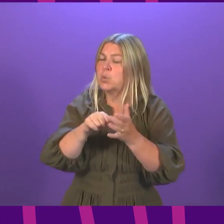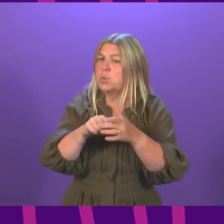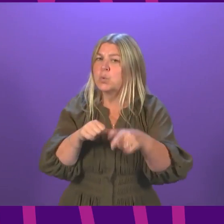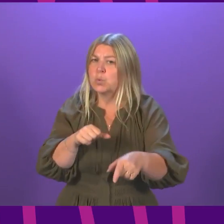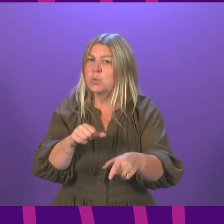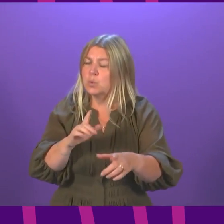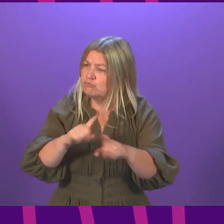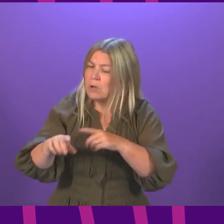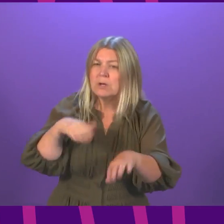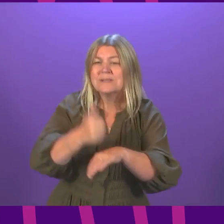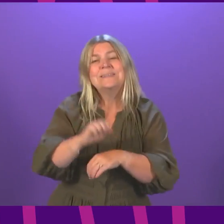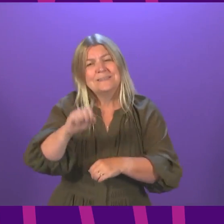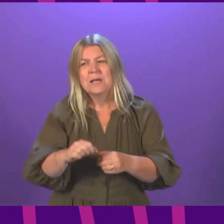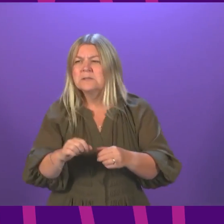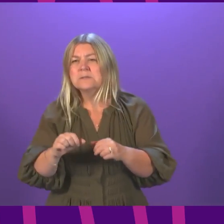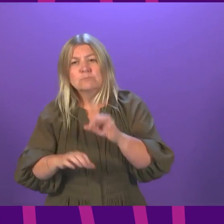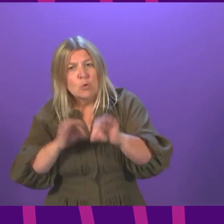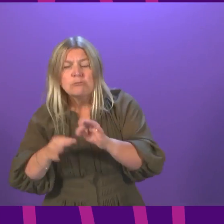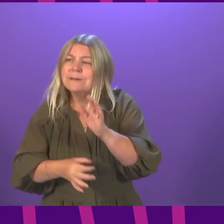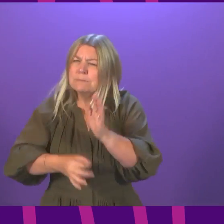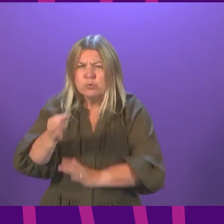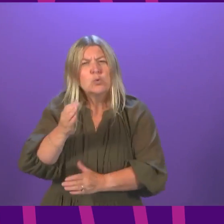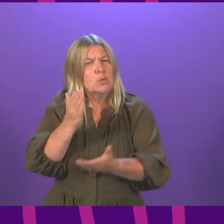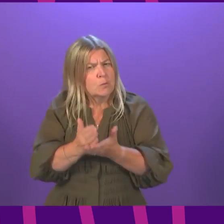We have made progress with other preventable deaths, such as those from alcohol, violence